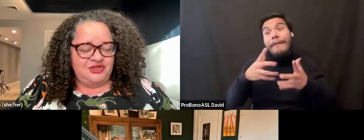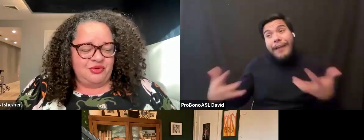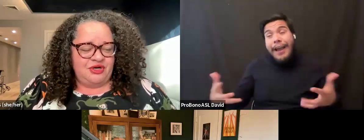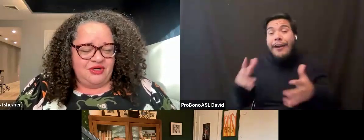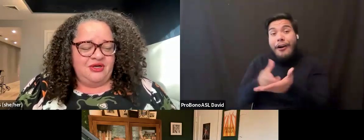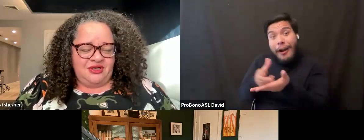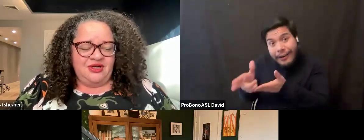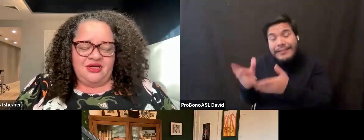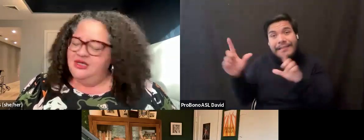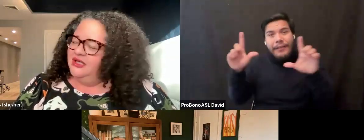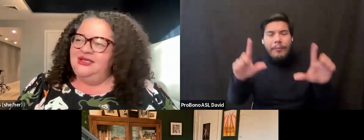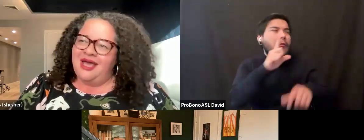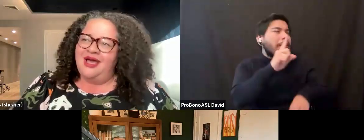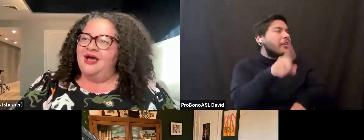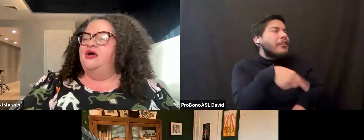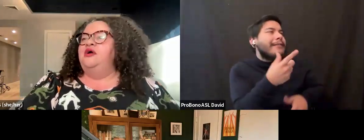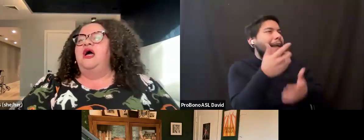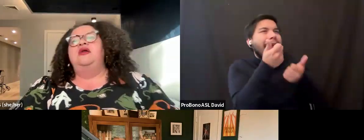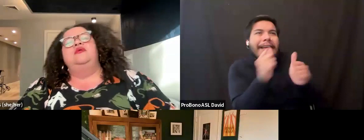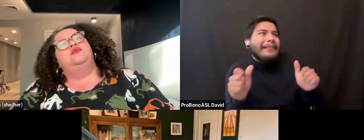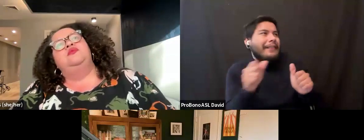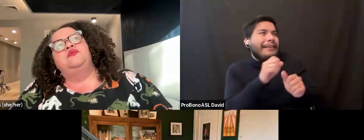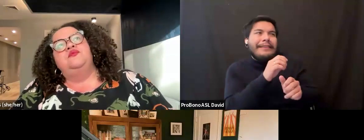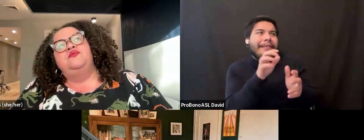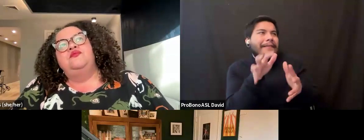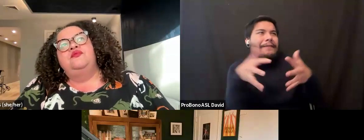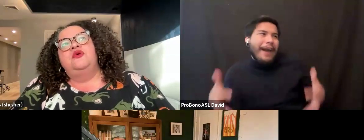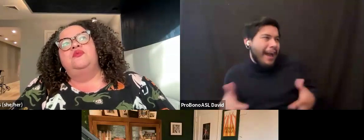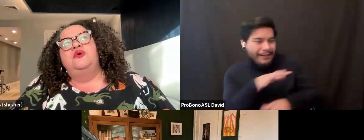Fat anything else. I mean literally anything else. Well,